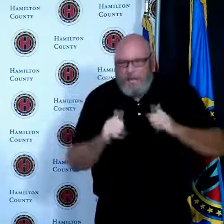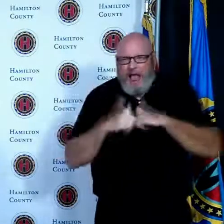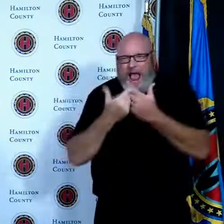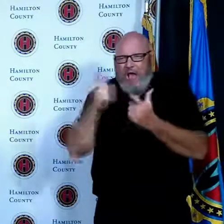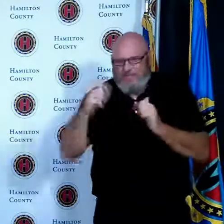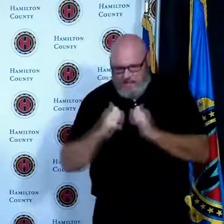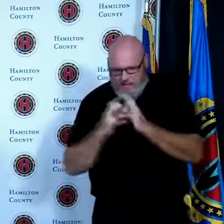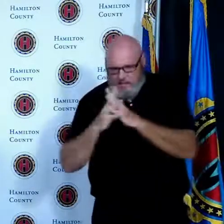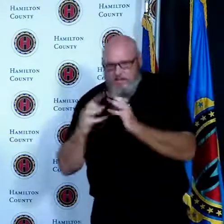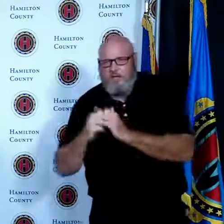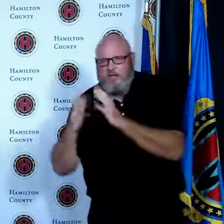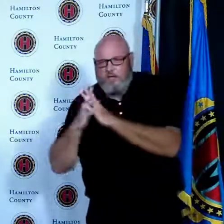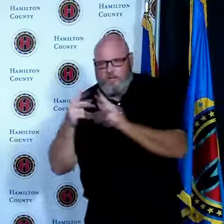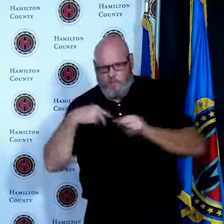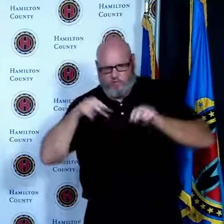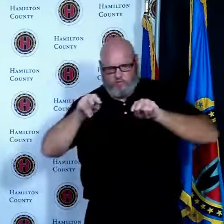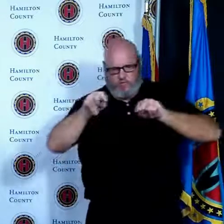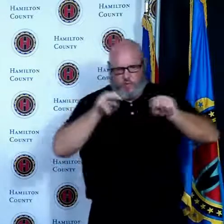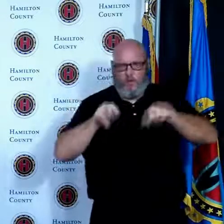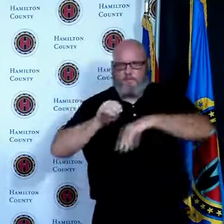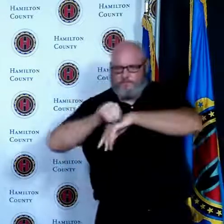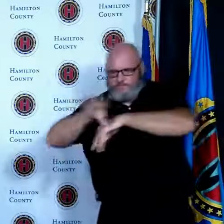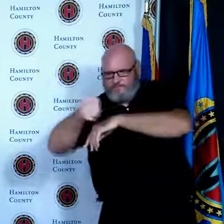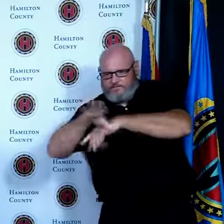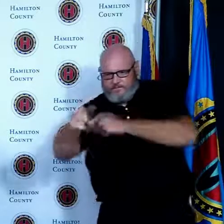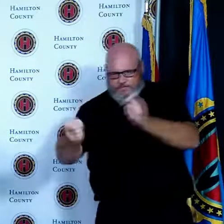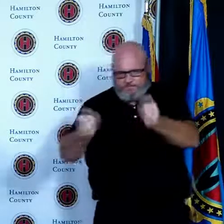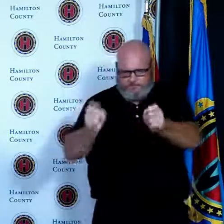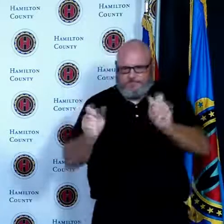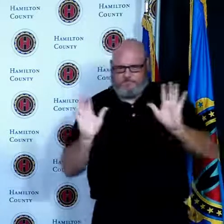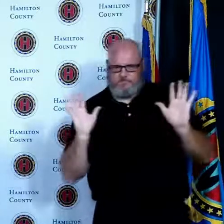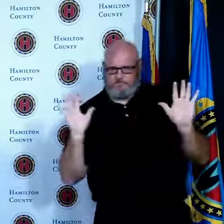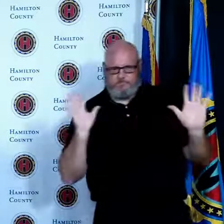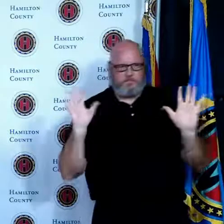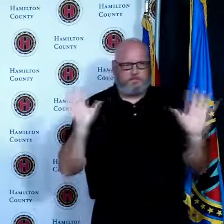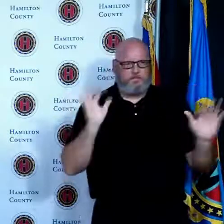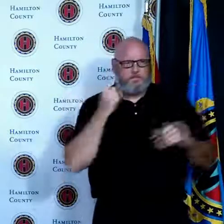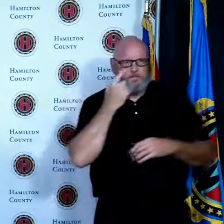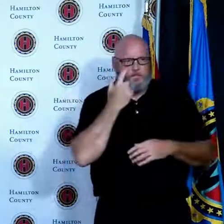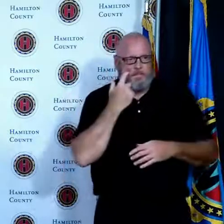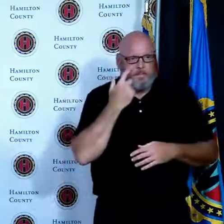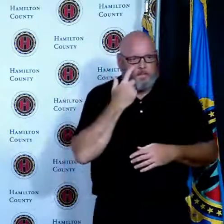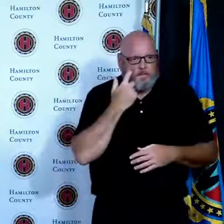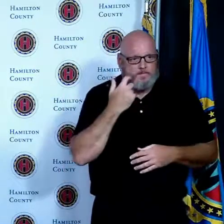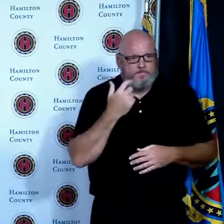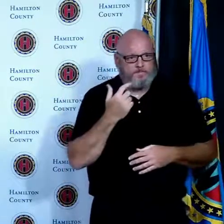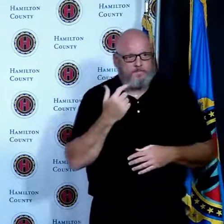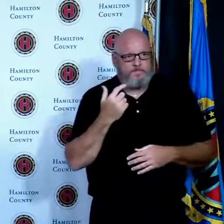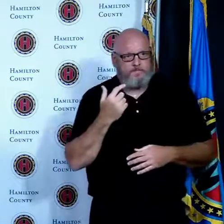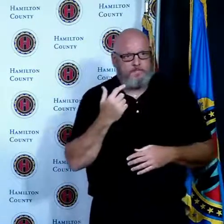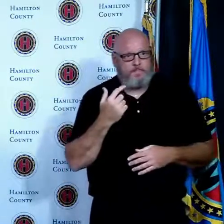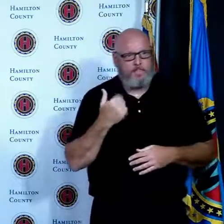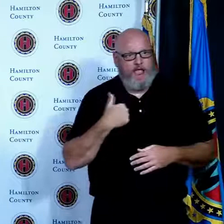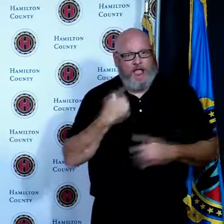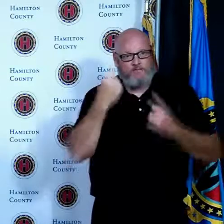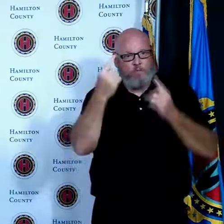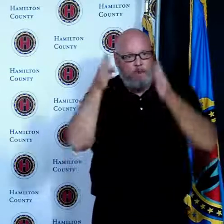are back in schools each school has an individual that's been assigned to them so if we hear of a child that's sick whether it's Covid or not Covid